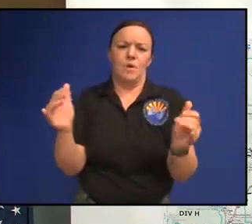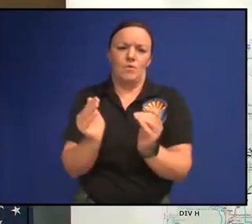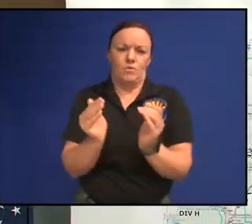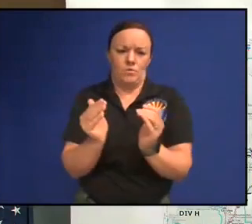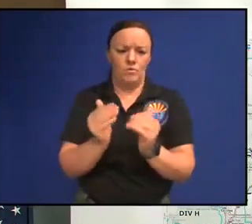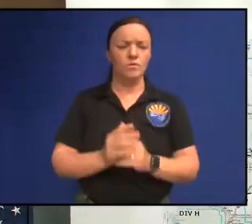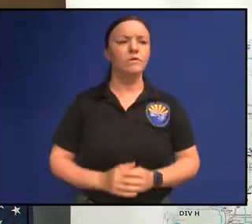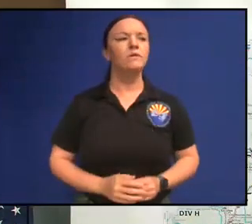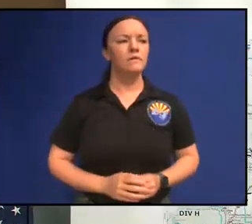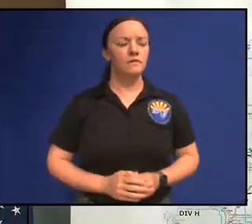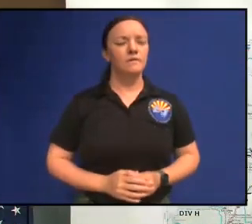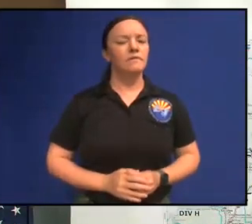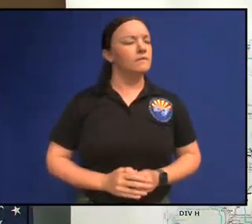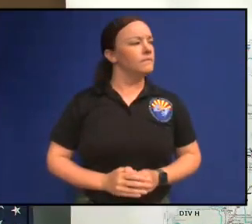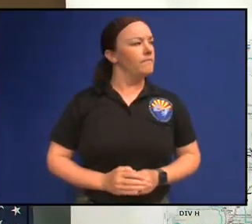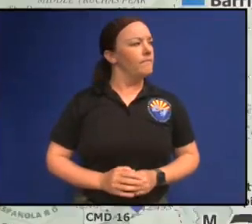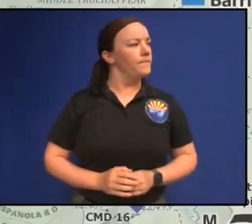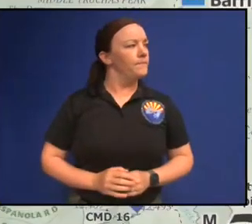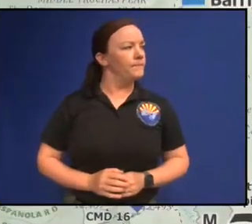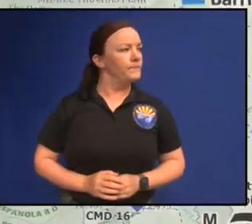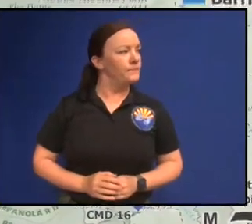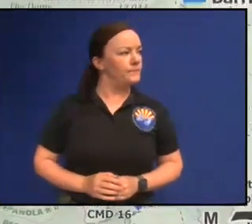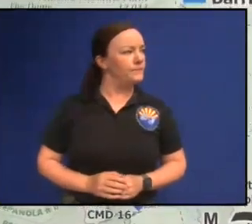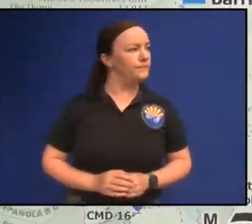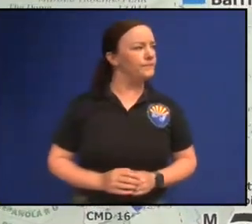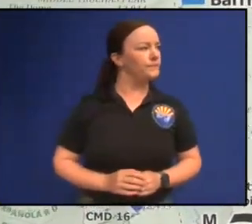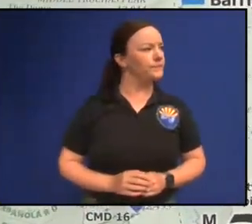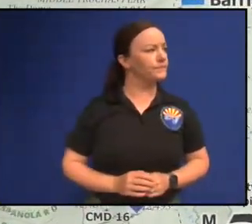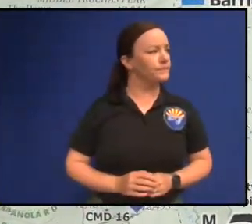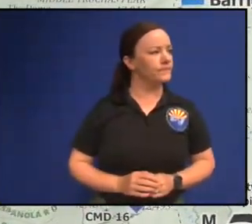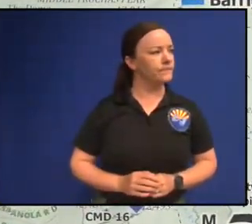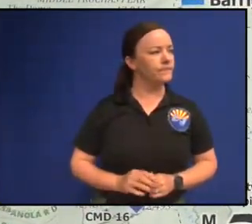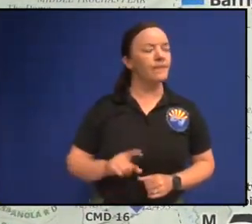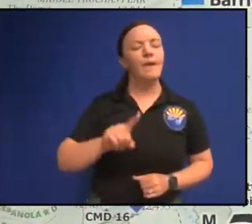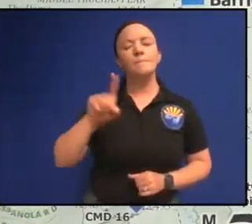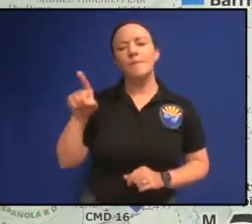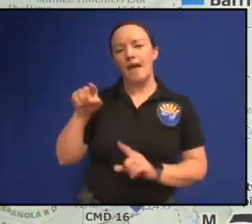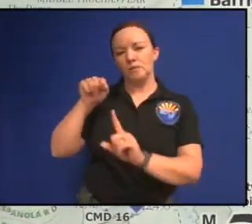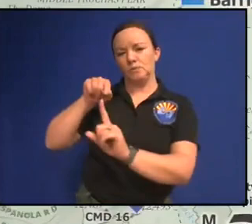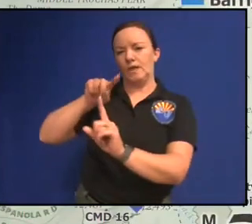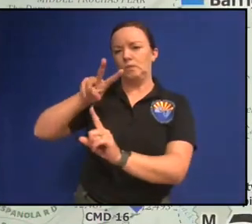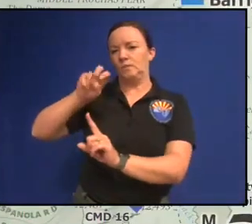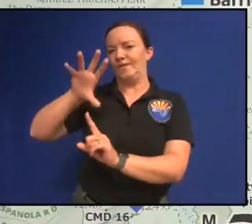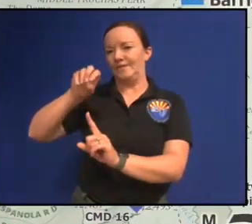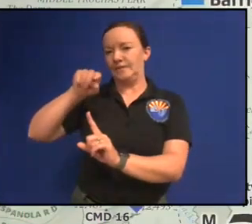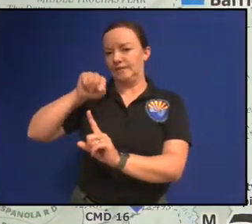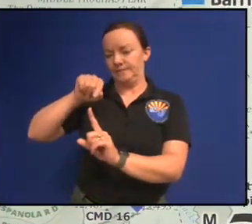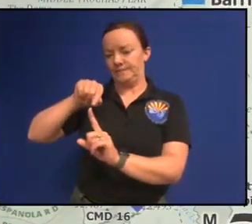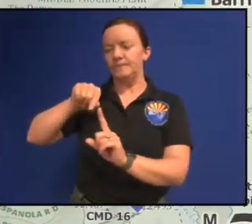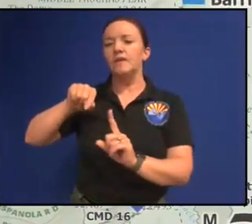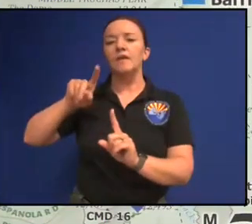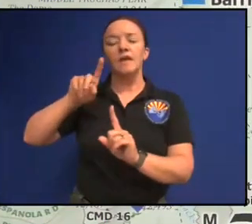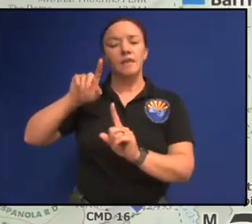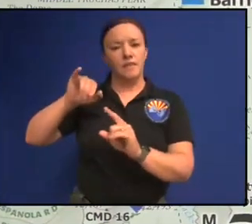THIS PIECE HERE, THOUGH, GOING BACK TO THAT, GOT THAT IN. IT'S SECURED AND WE HAVE AN OPPORTUNITY TO HAVE A